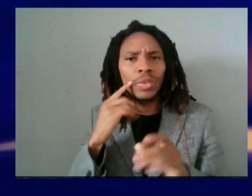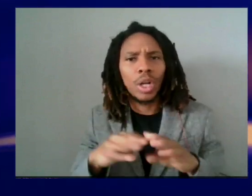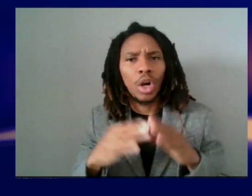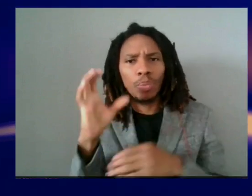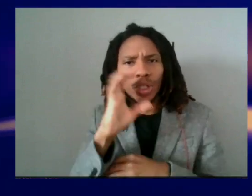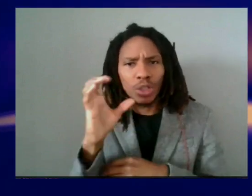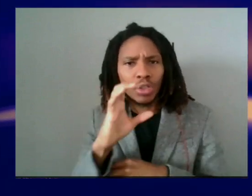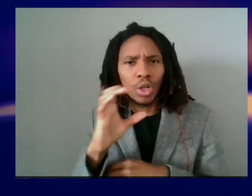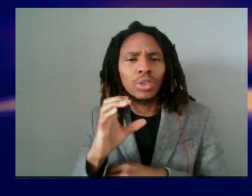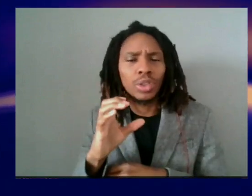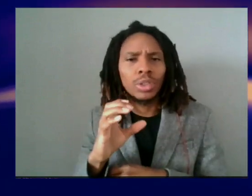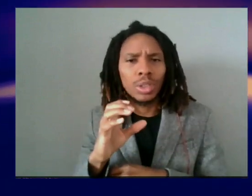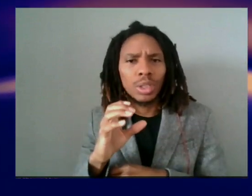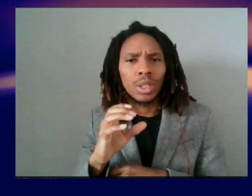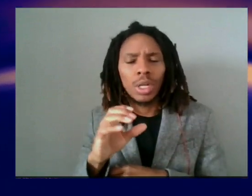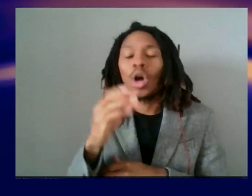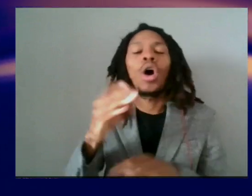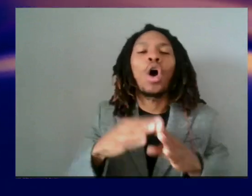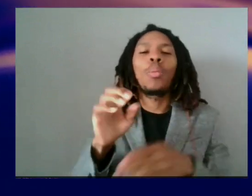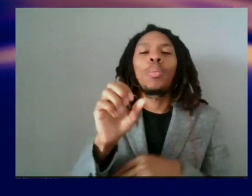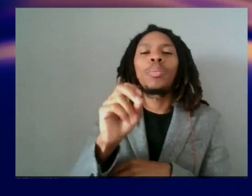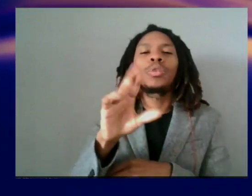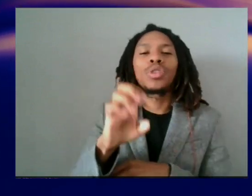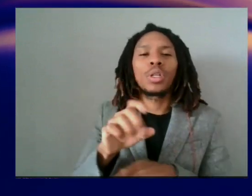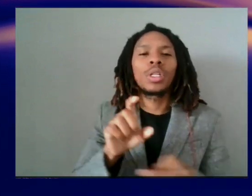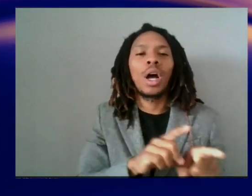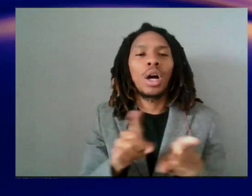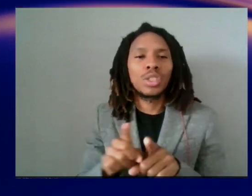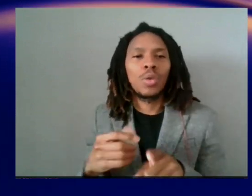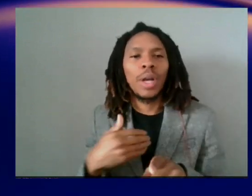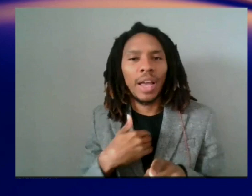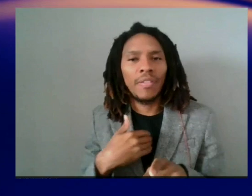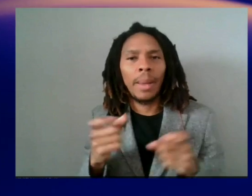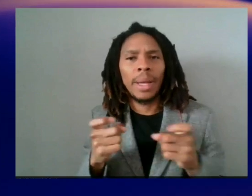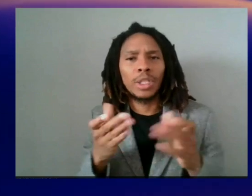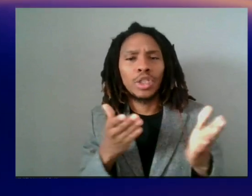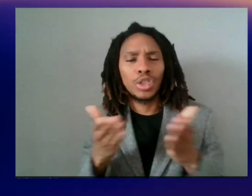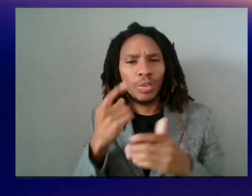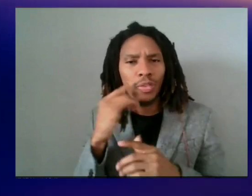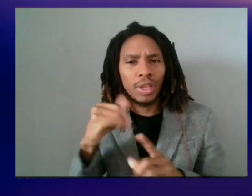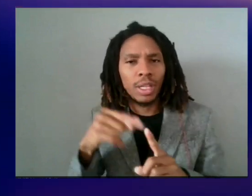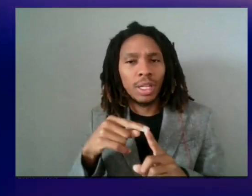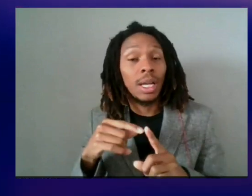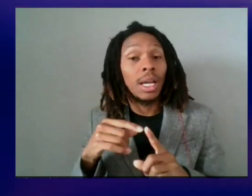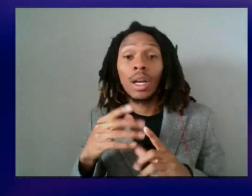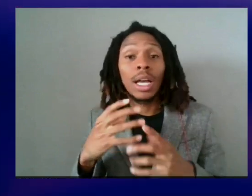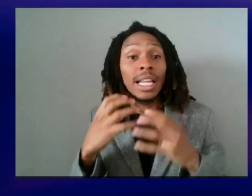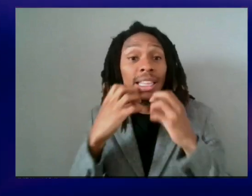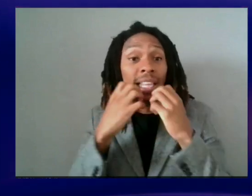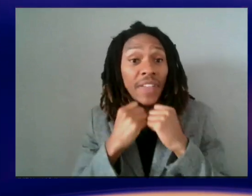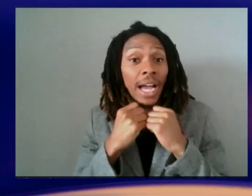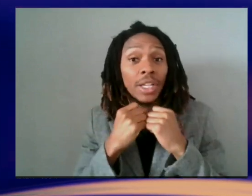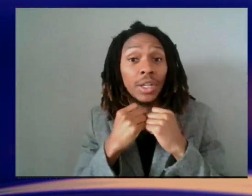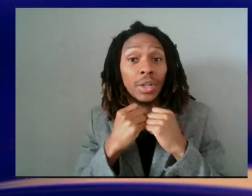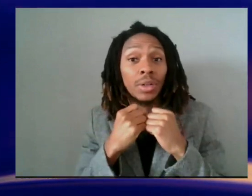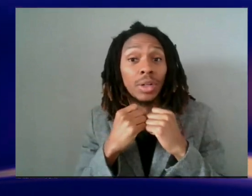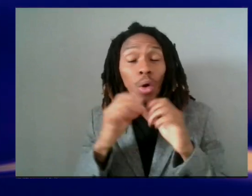And we also run a managed service for it. And the value of OpenSearch is really in its ability